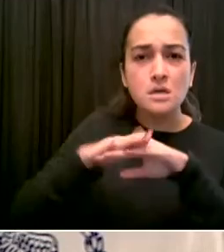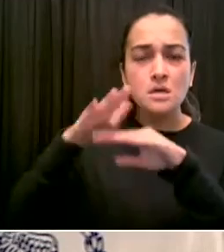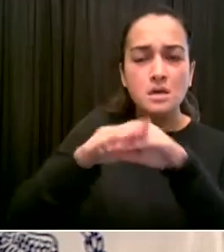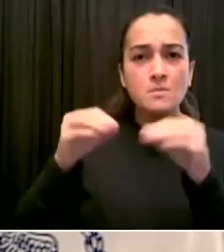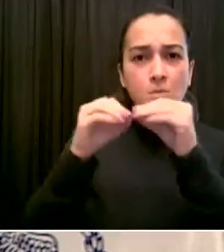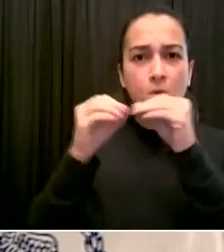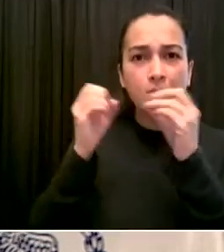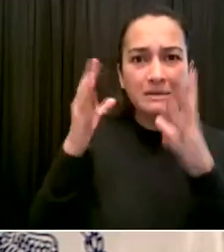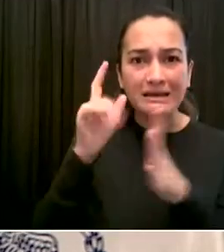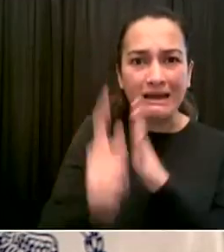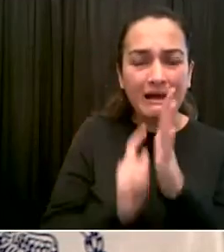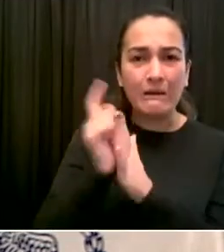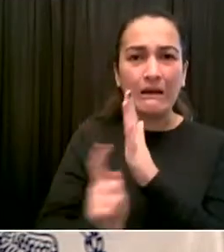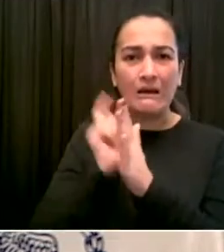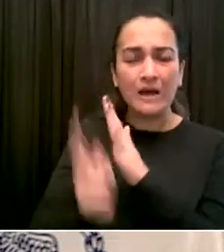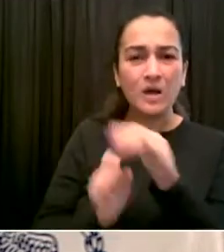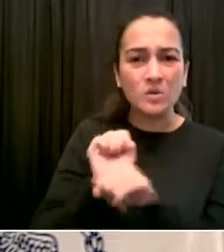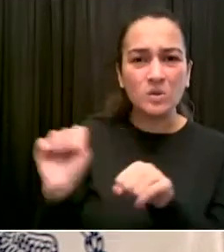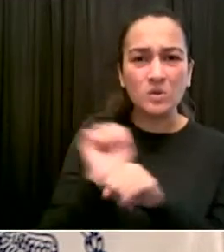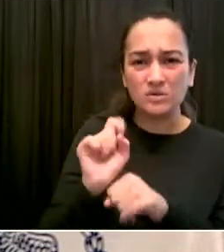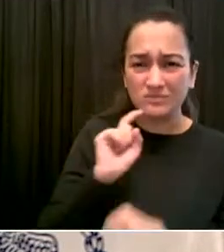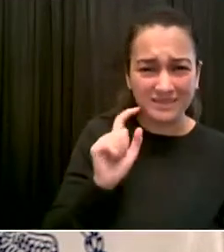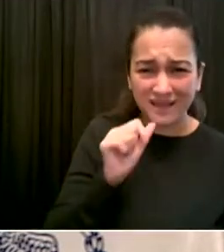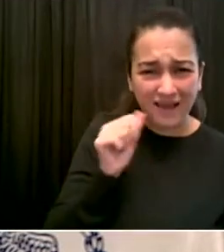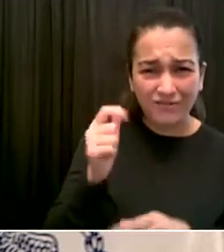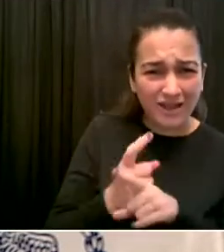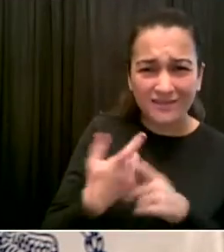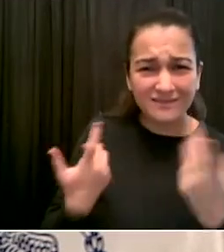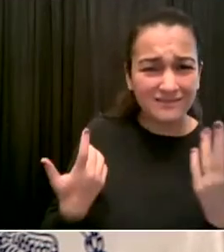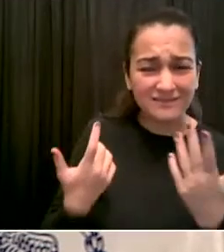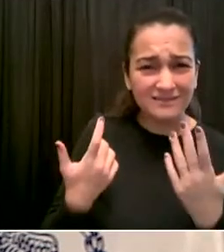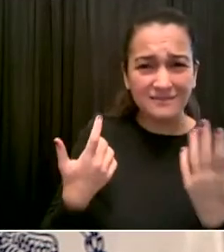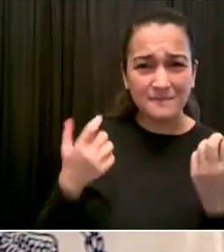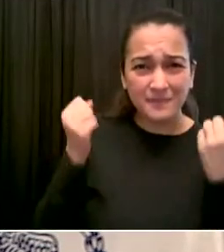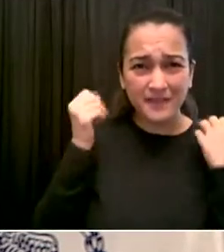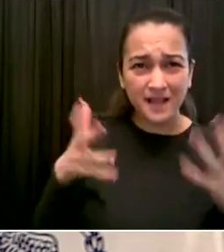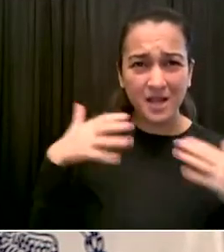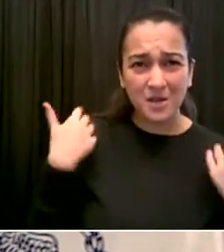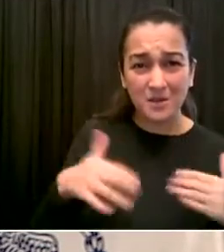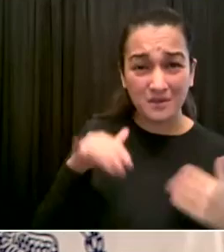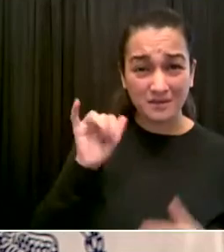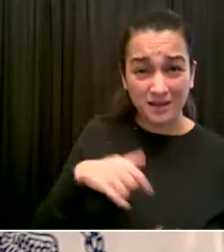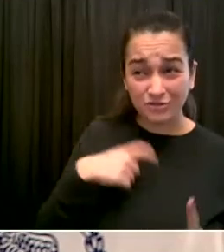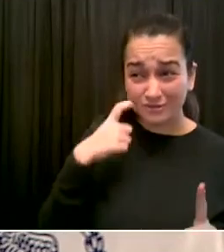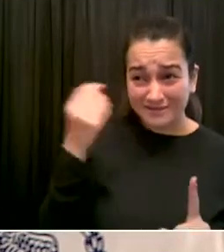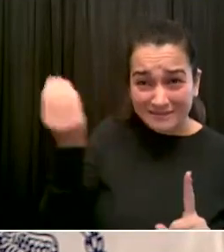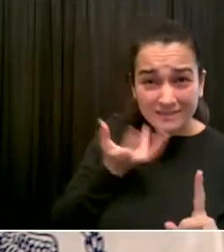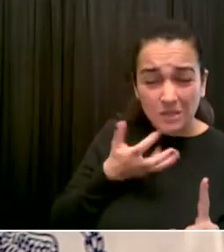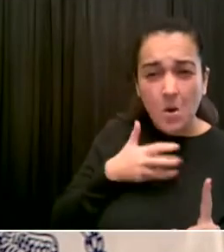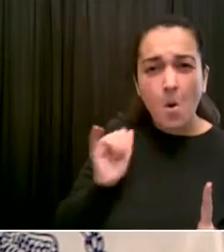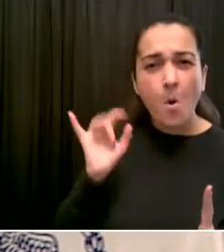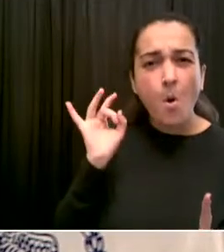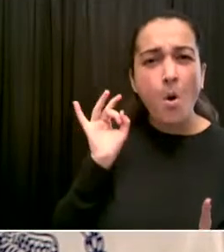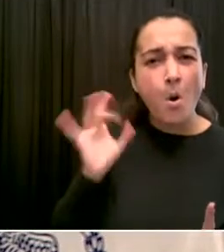TRIPLE SHIFT IF THERE IS ANY WAY ON ETARH TO AVOID IT. WHEN